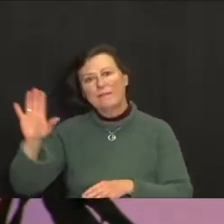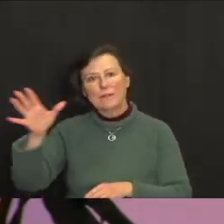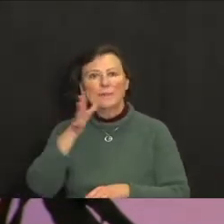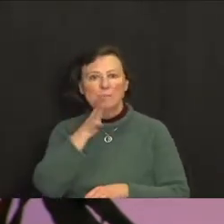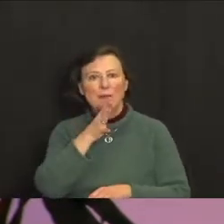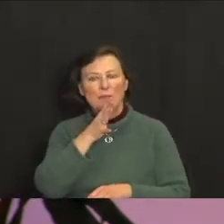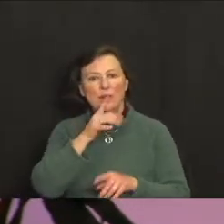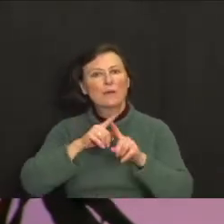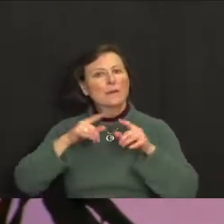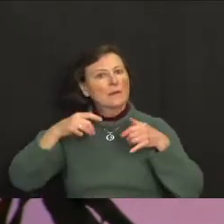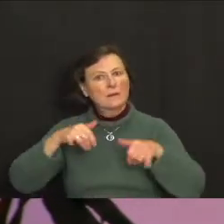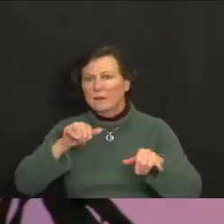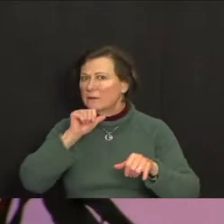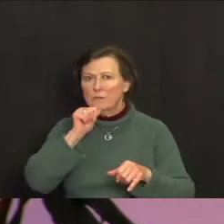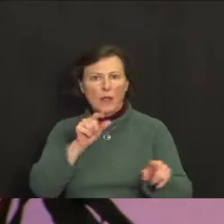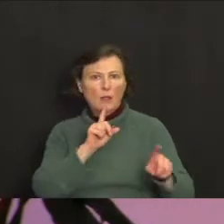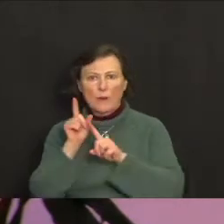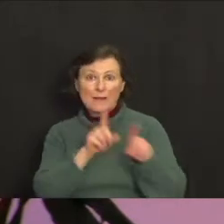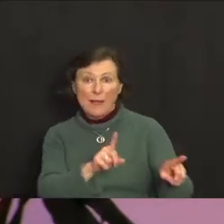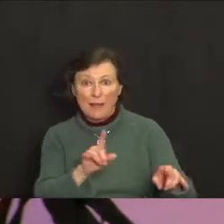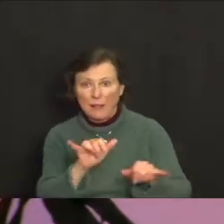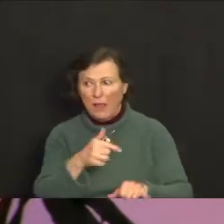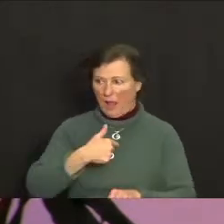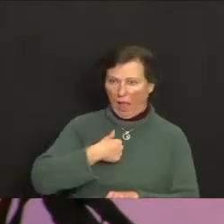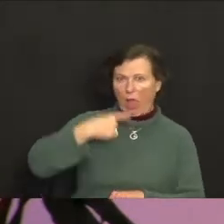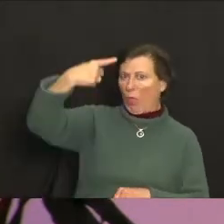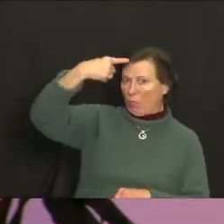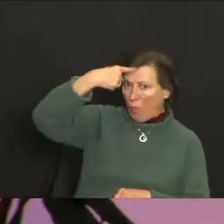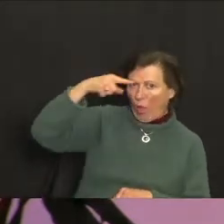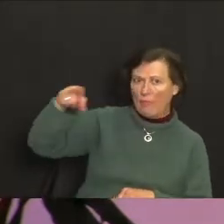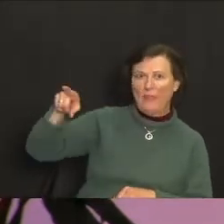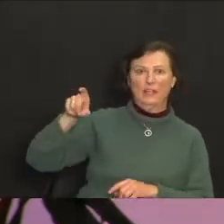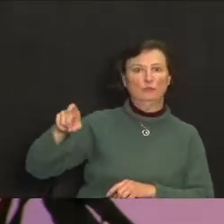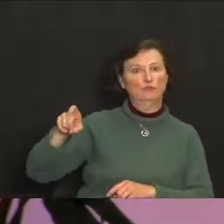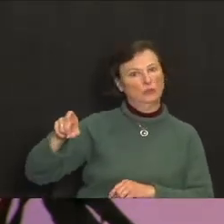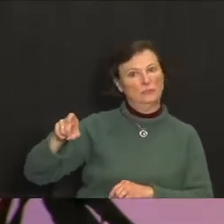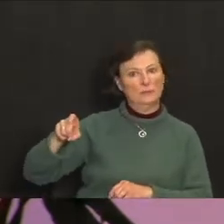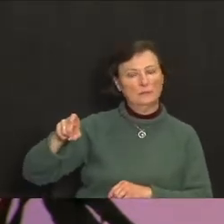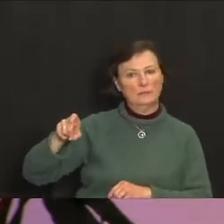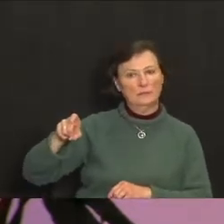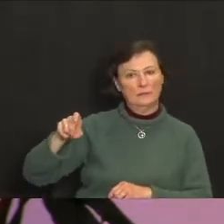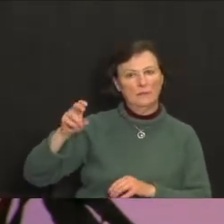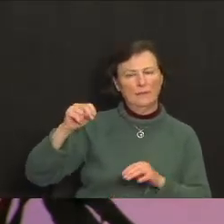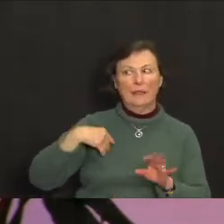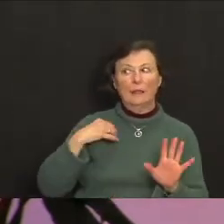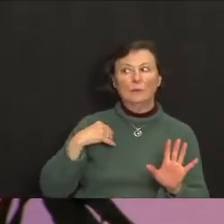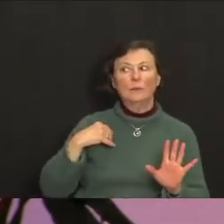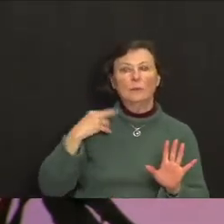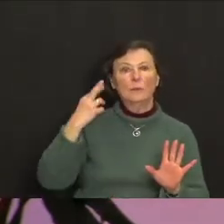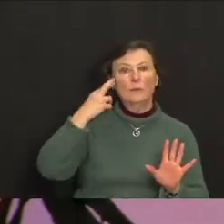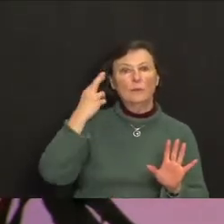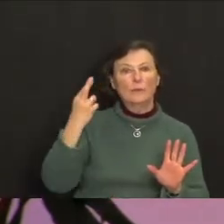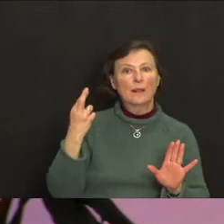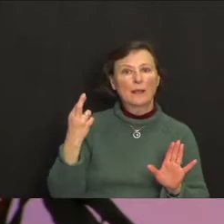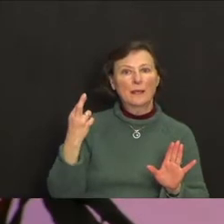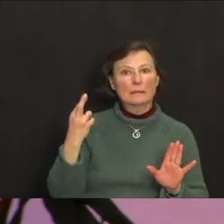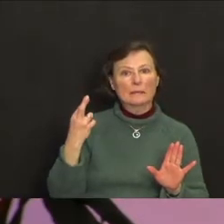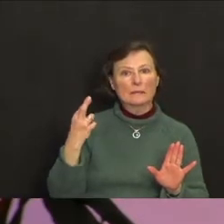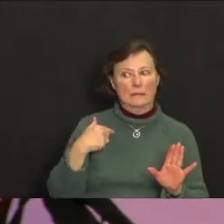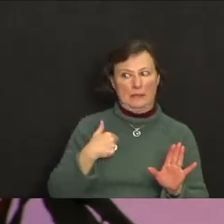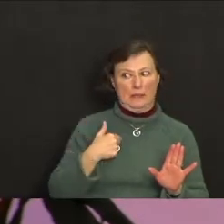they were not reacting the way I thought they should. And then I realized I was being sympathetic,